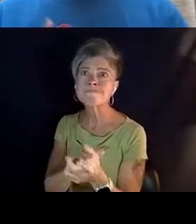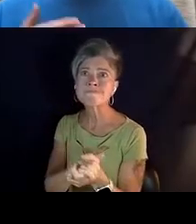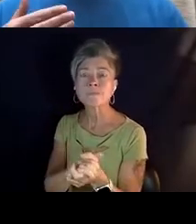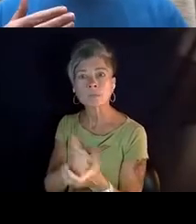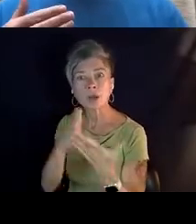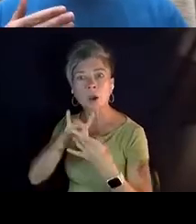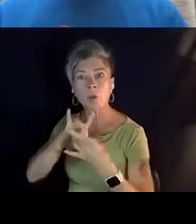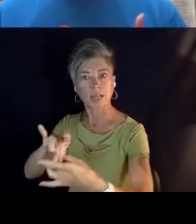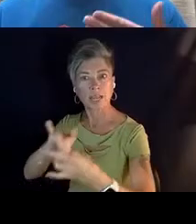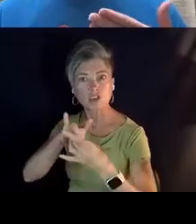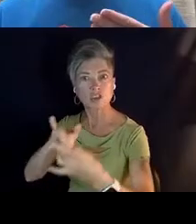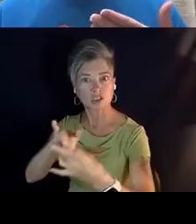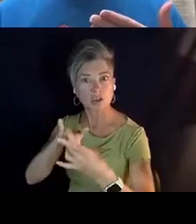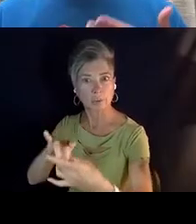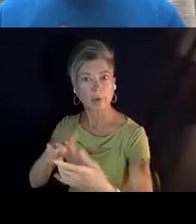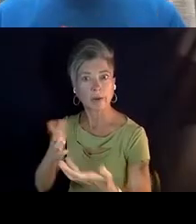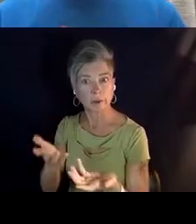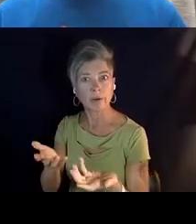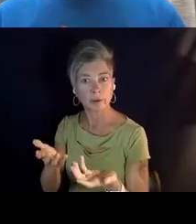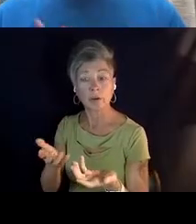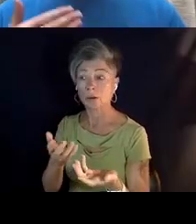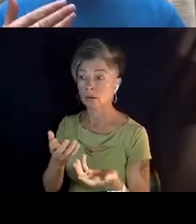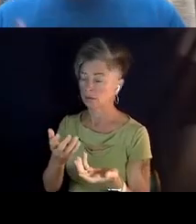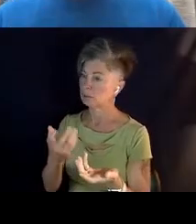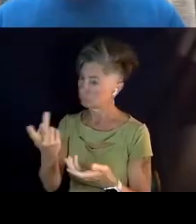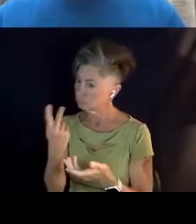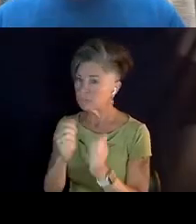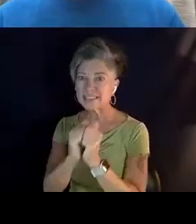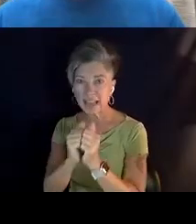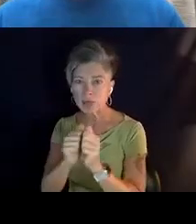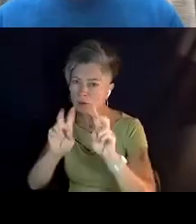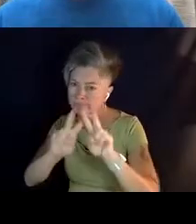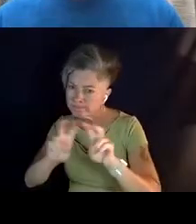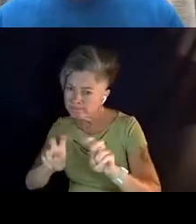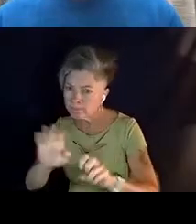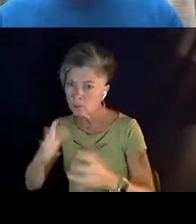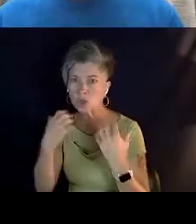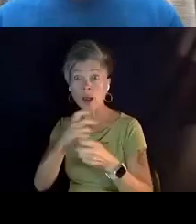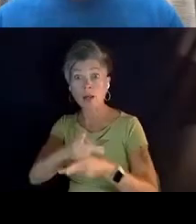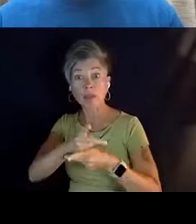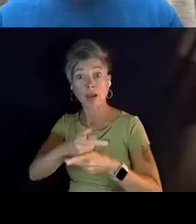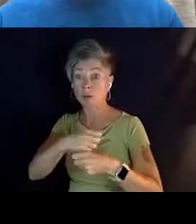where we then start looking at your healthcare and making sure that you are living really the best version